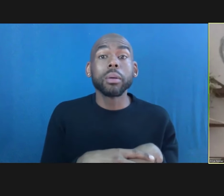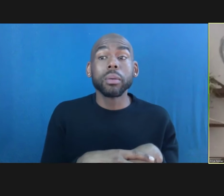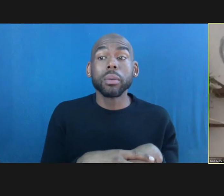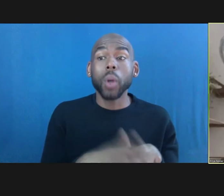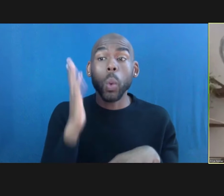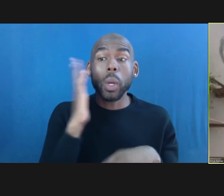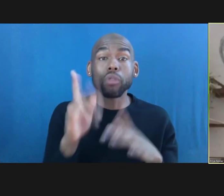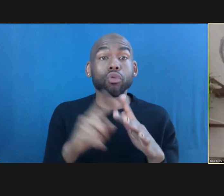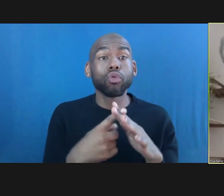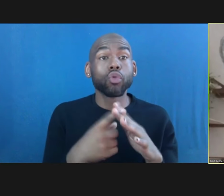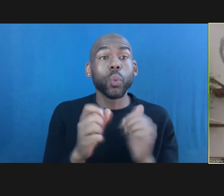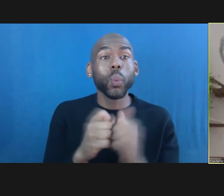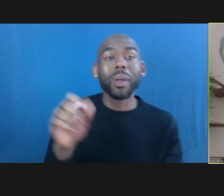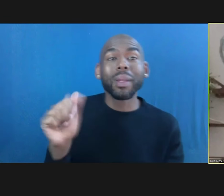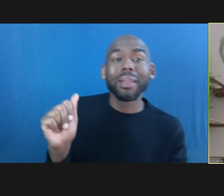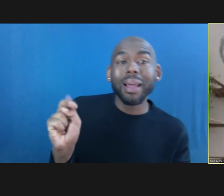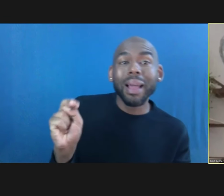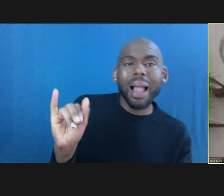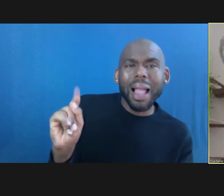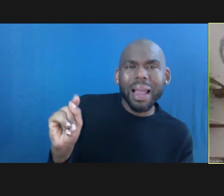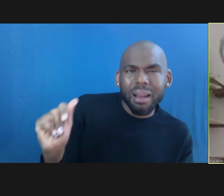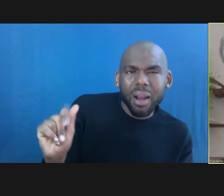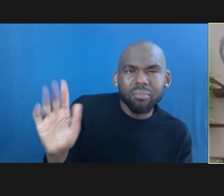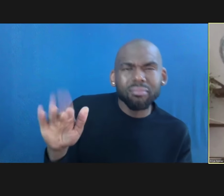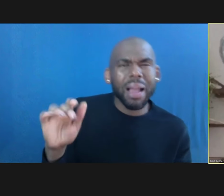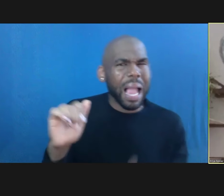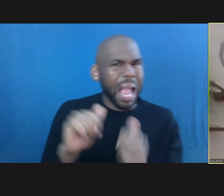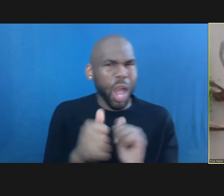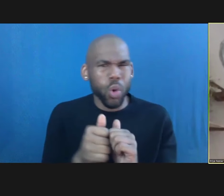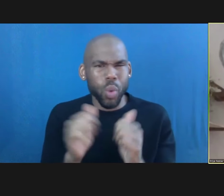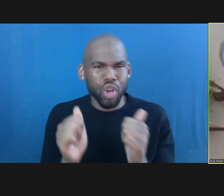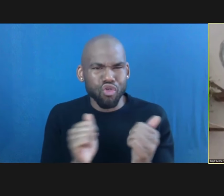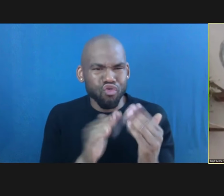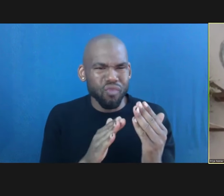with Anita, which is, how do we address the roots of these issues? Anita, we had this